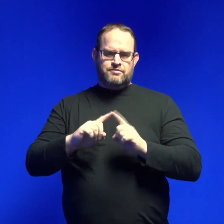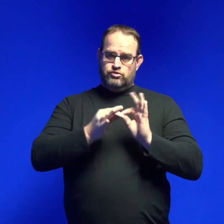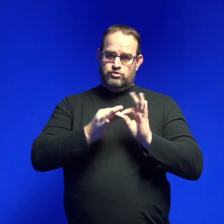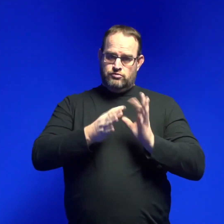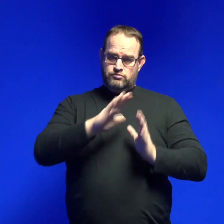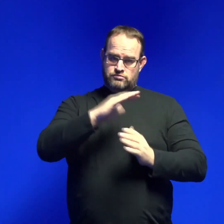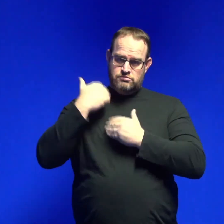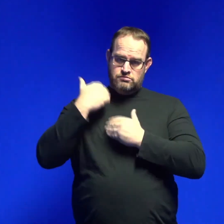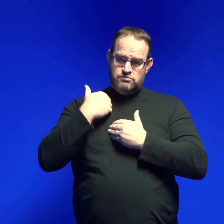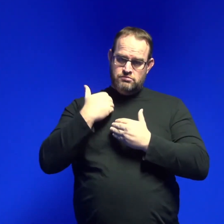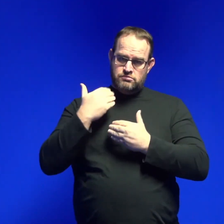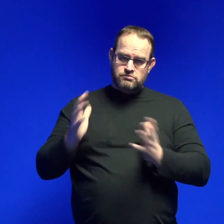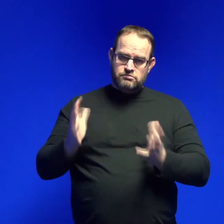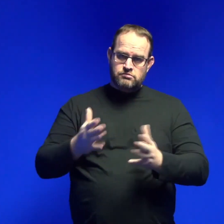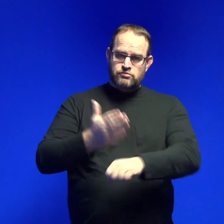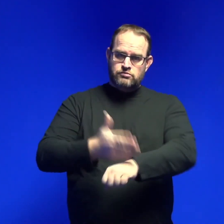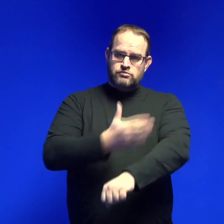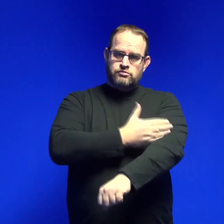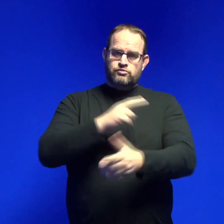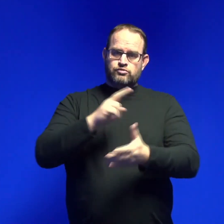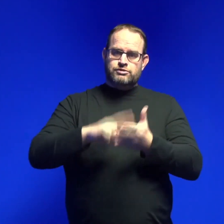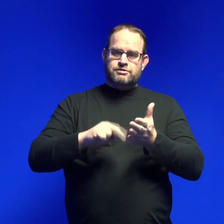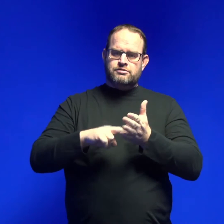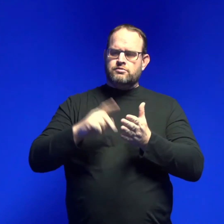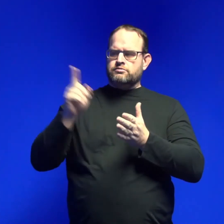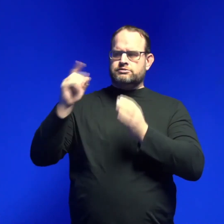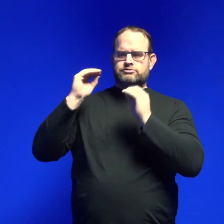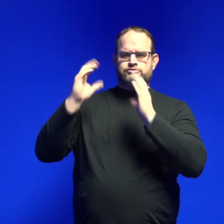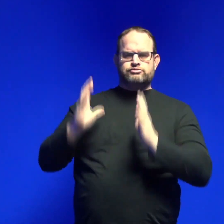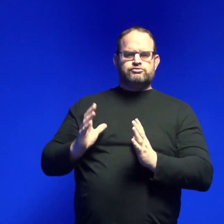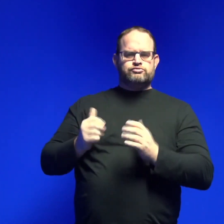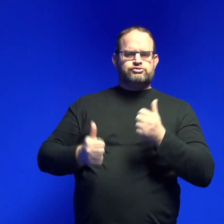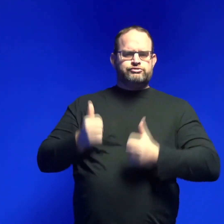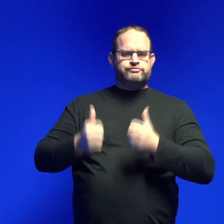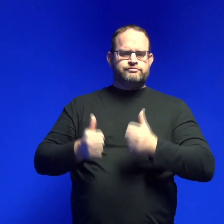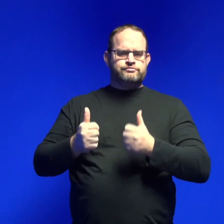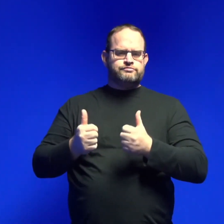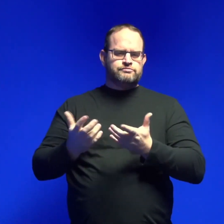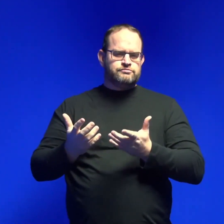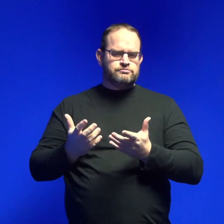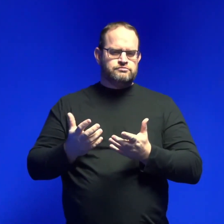The question then is if it is the interpreter or the teacher’s responsibility to improve deaf students’ reading skills.